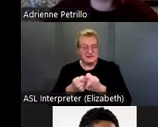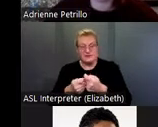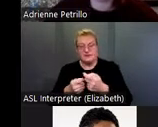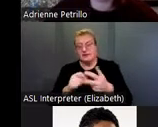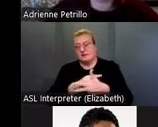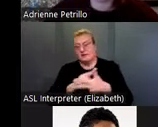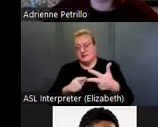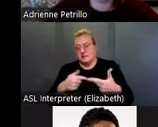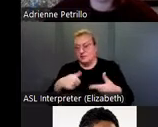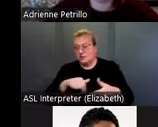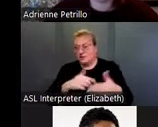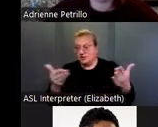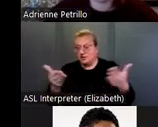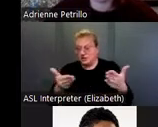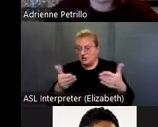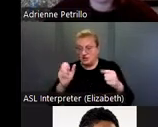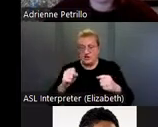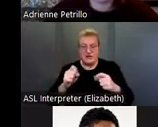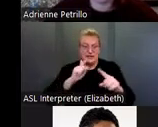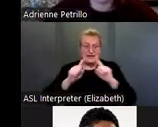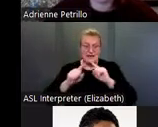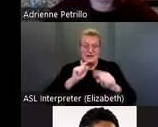and can answer any of your Idea Swap questions.